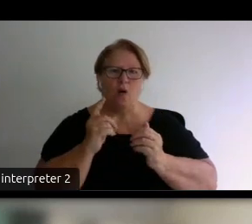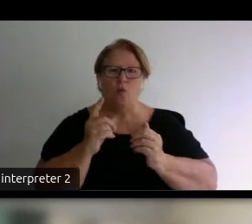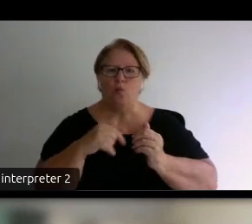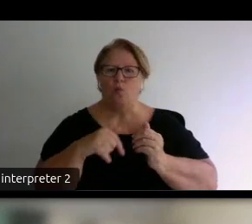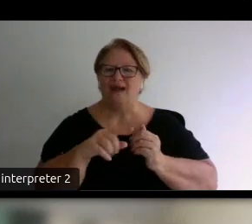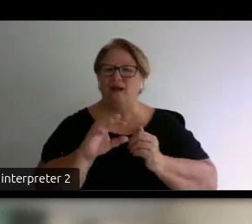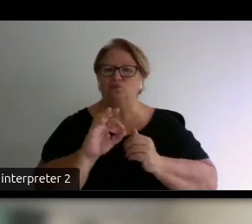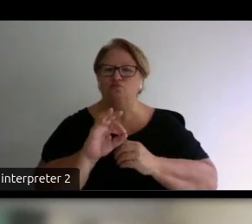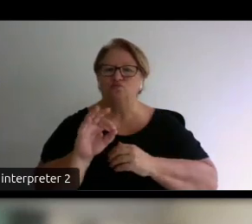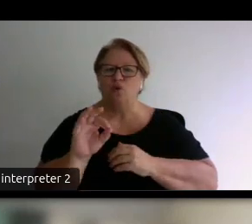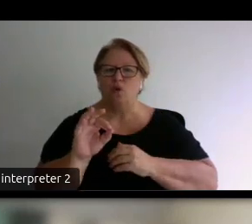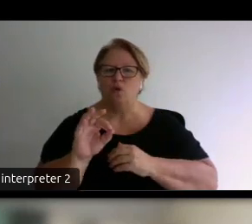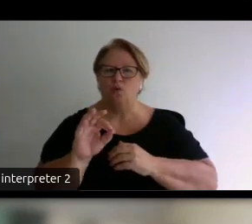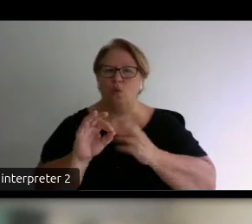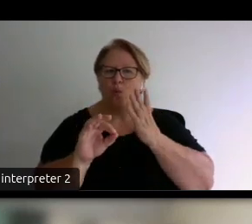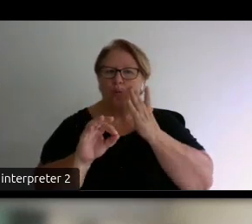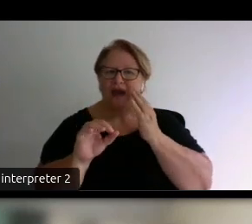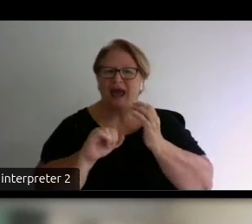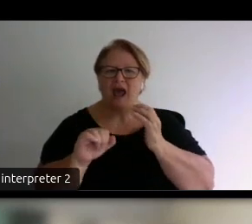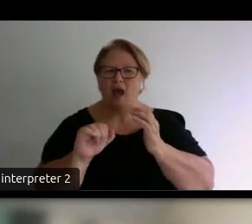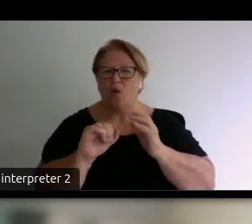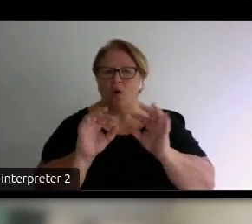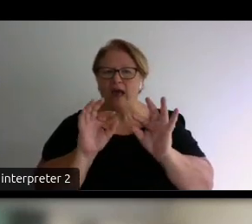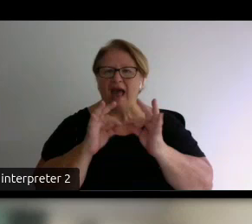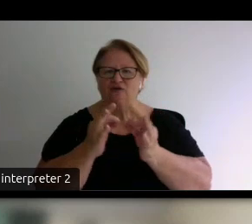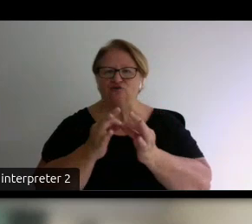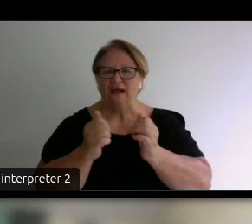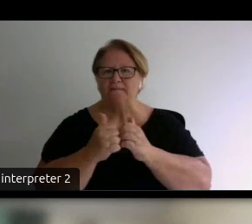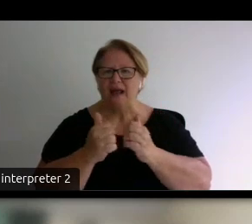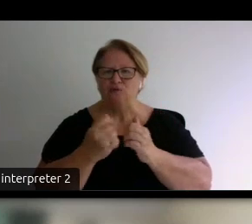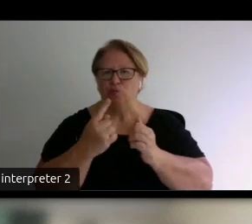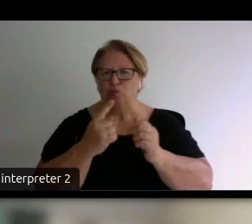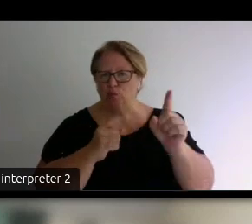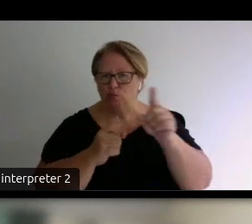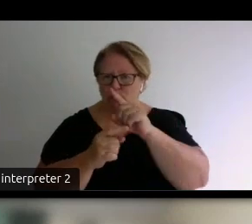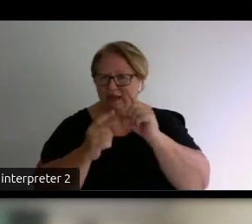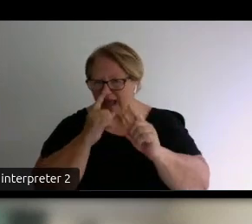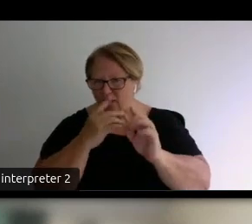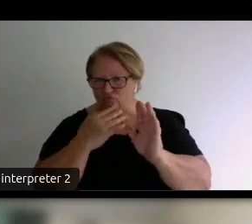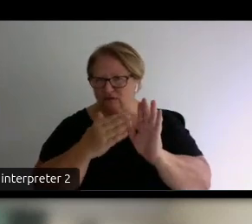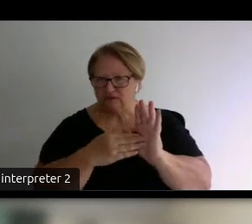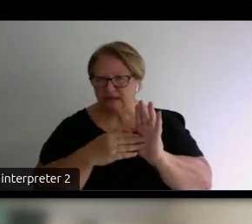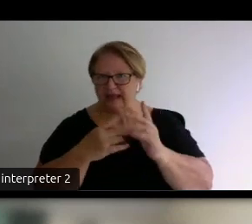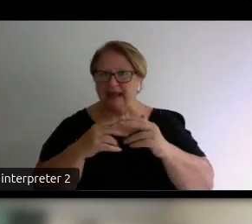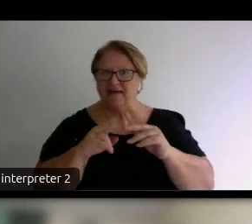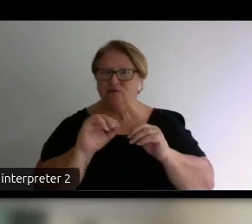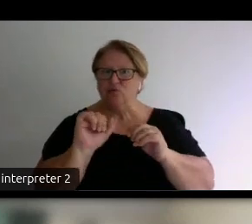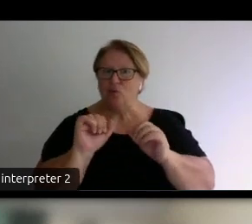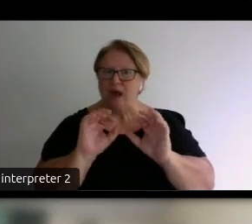um when it comes to our agency partners and who can register. If your agency can